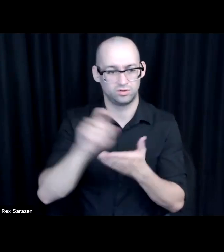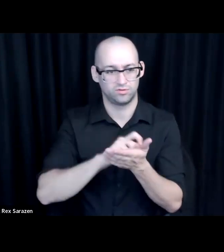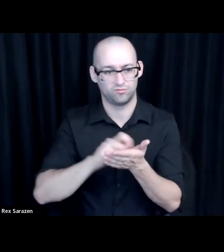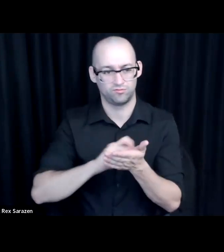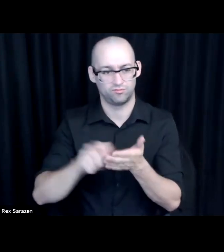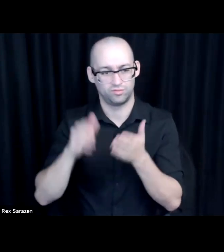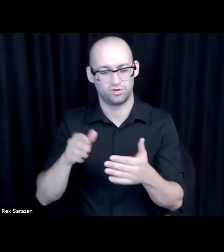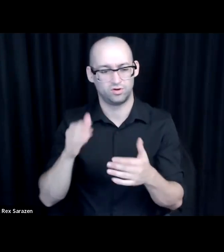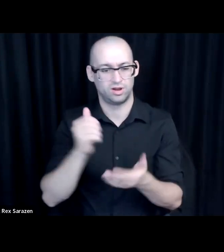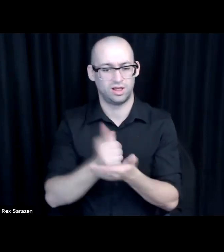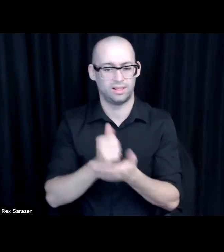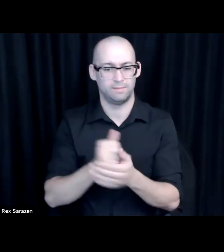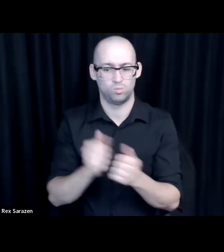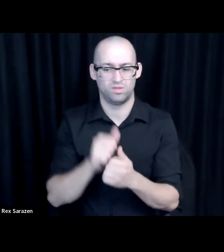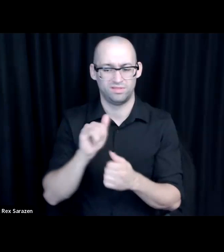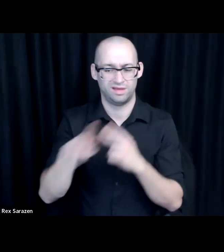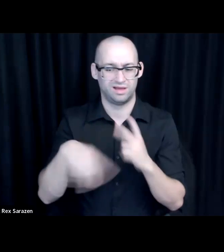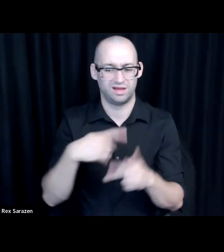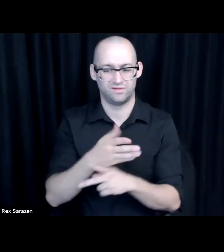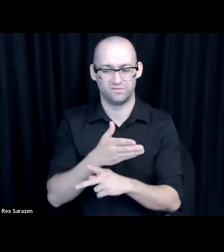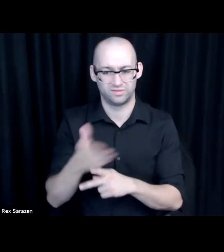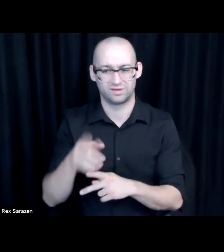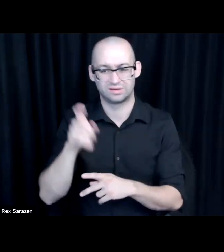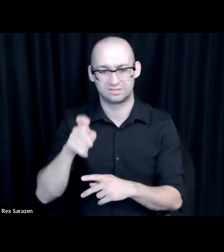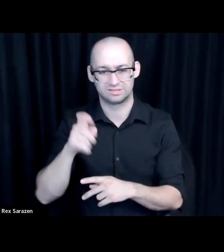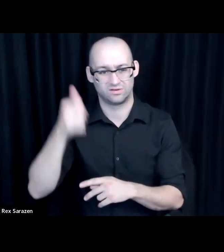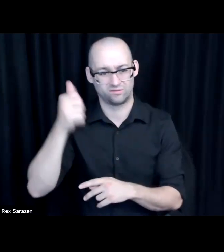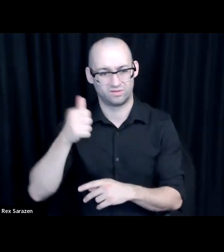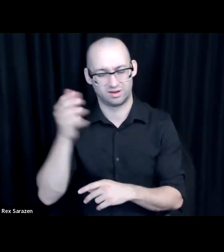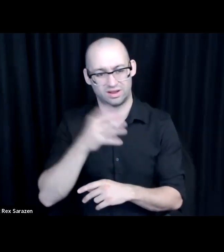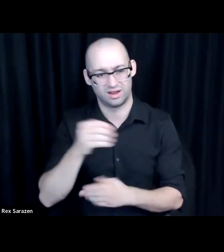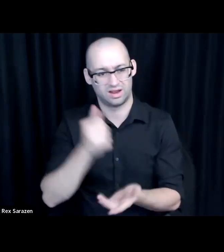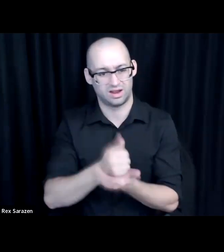kind of things, with where we need the funding and help and get to see how this is done. And